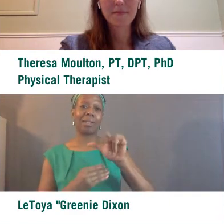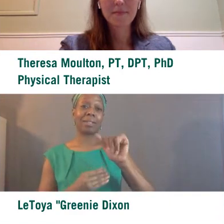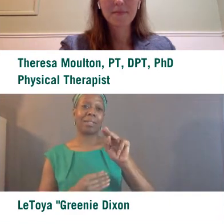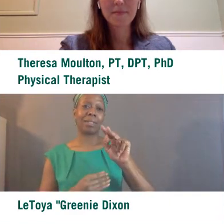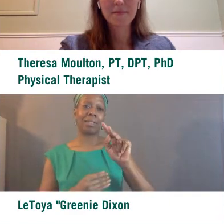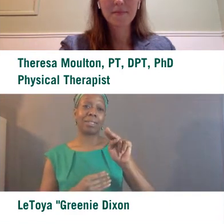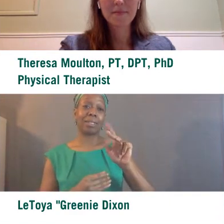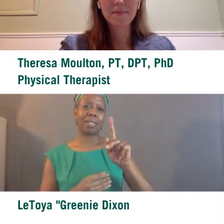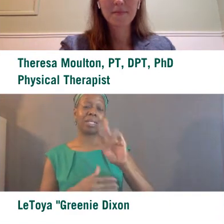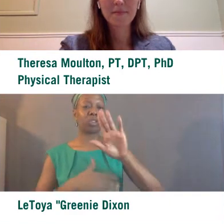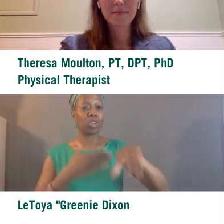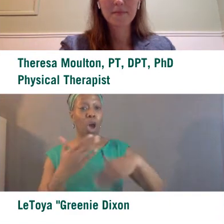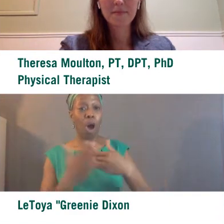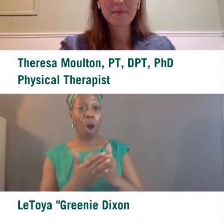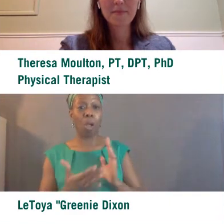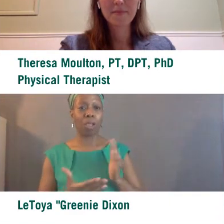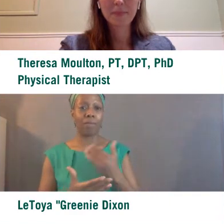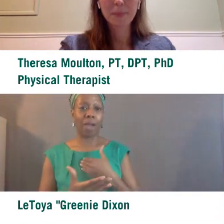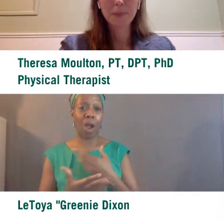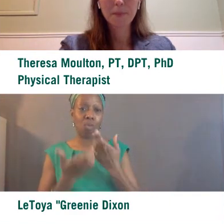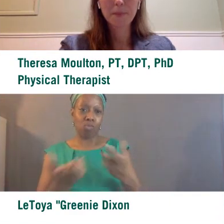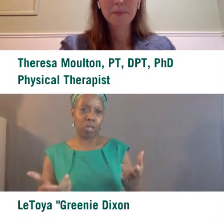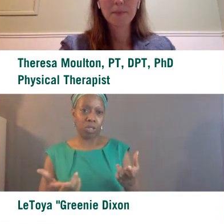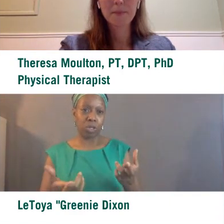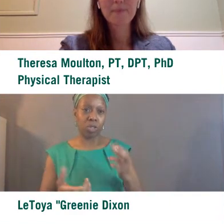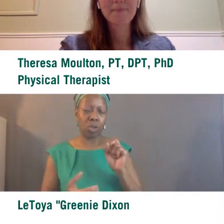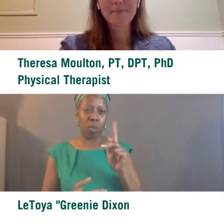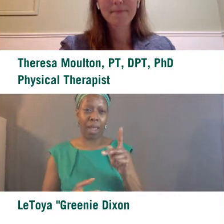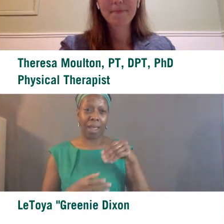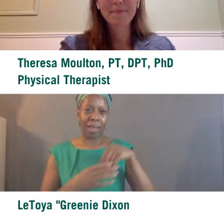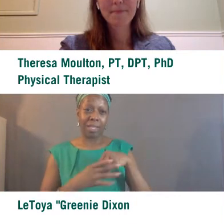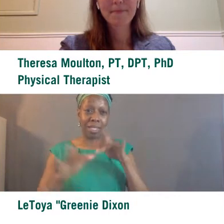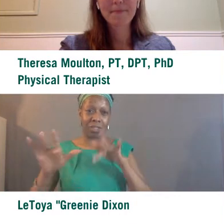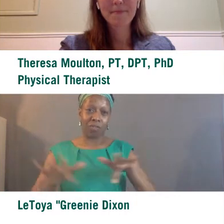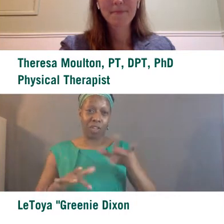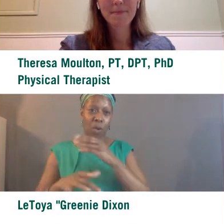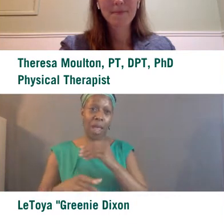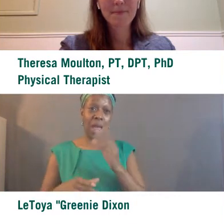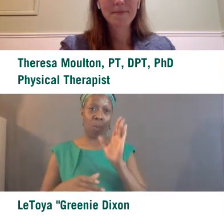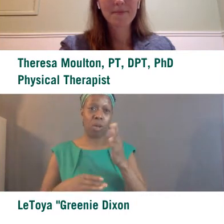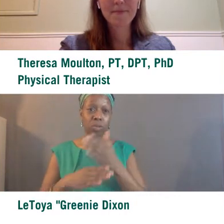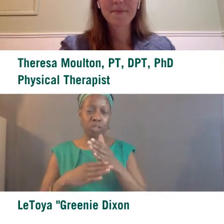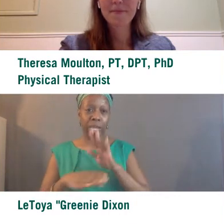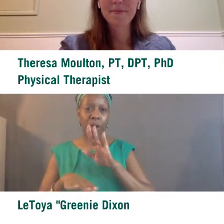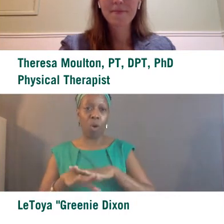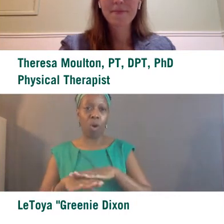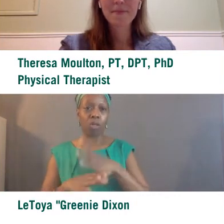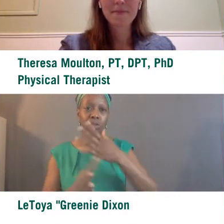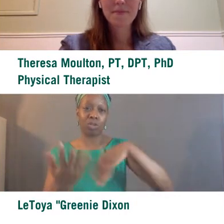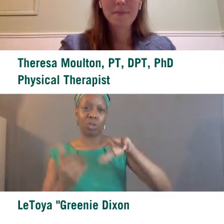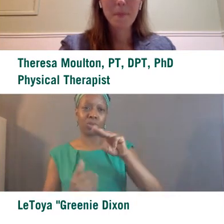of this particular video, and we'll also share them over our social media. Now I've got two more questions before we move to the family panel.